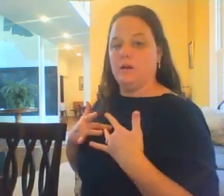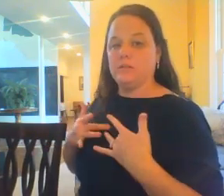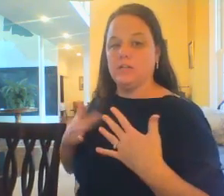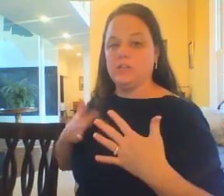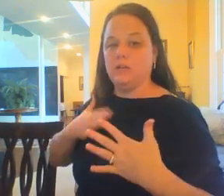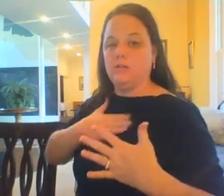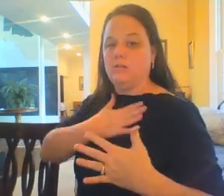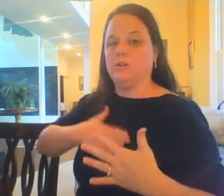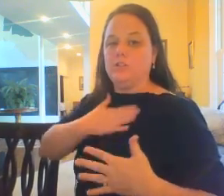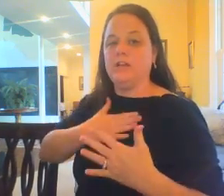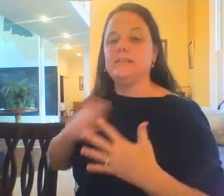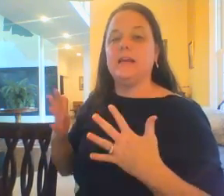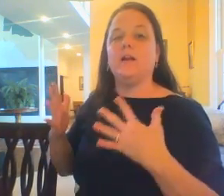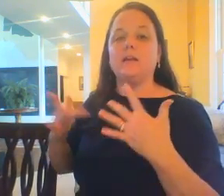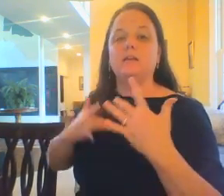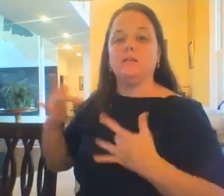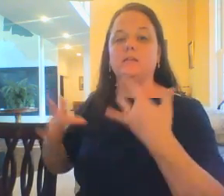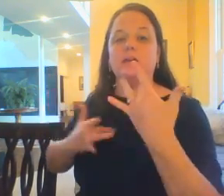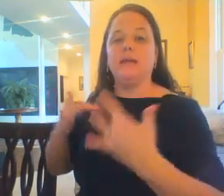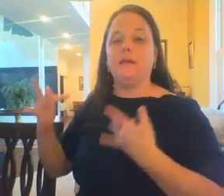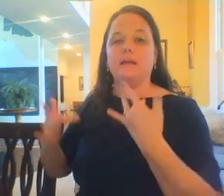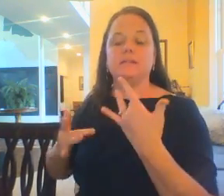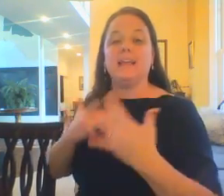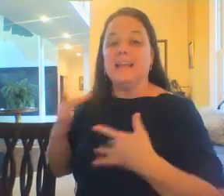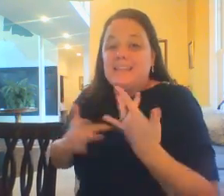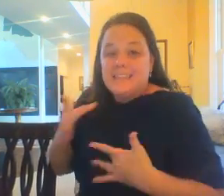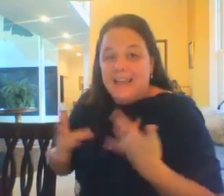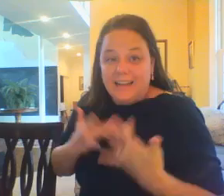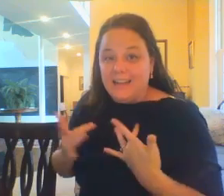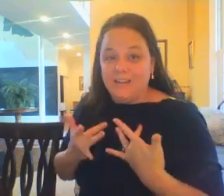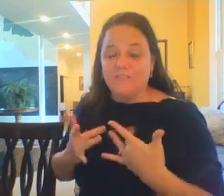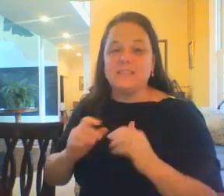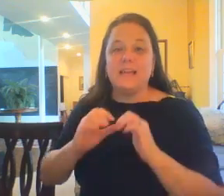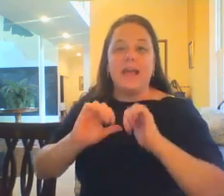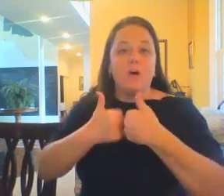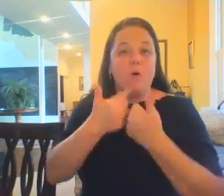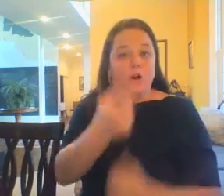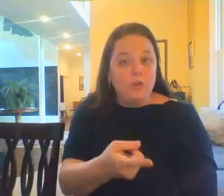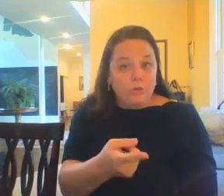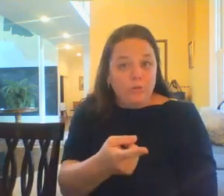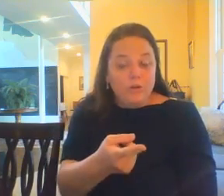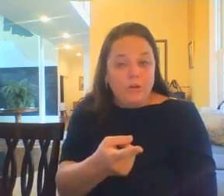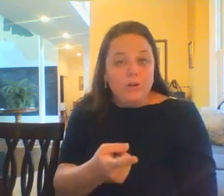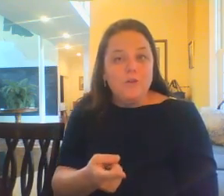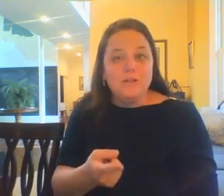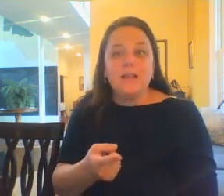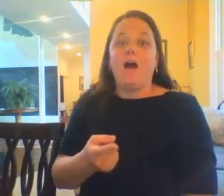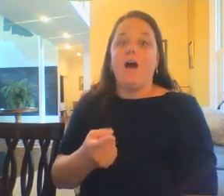touching your chest area and balancing